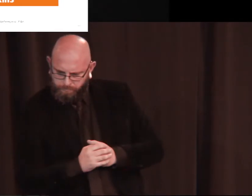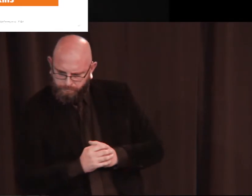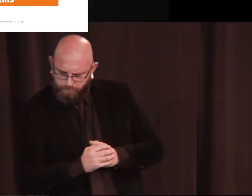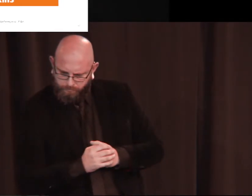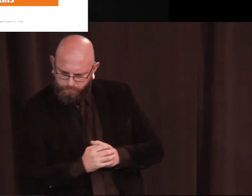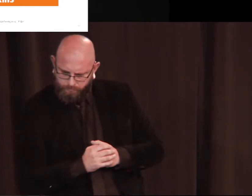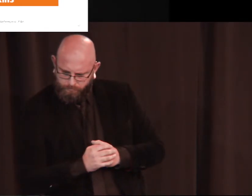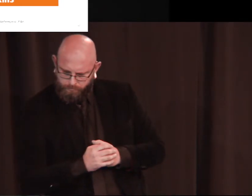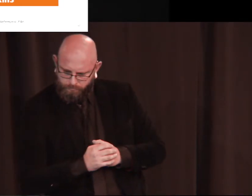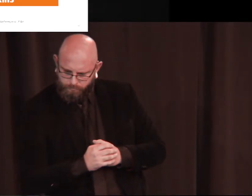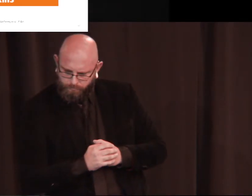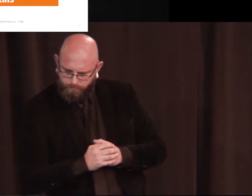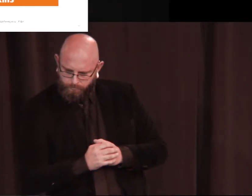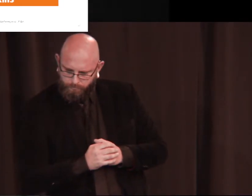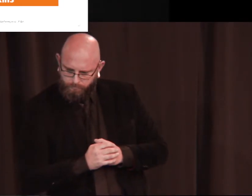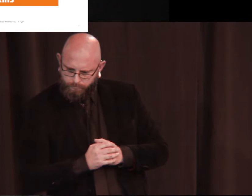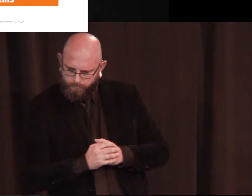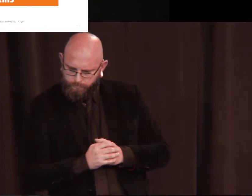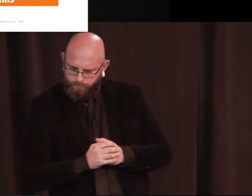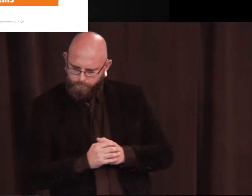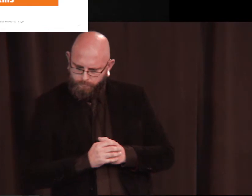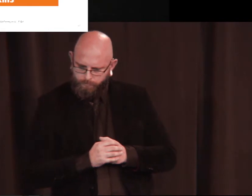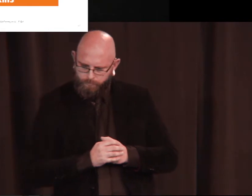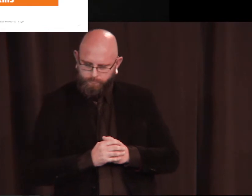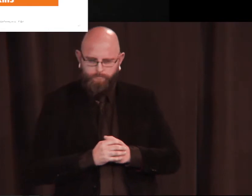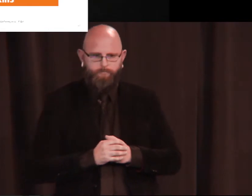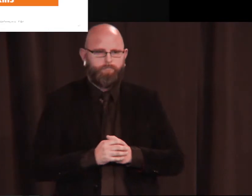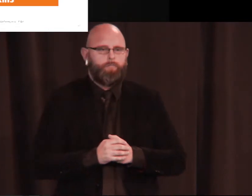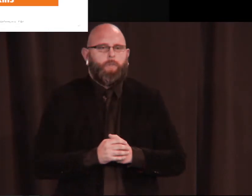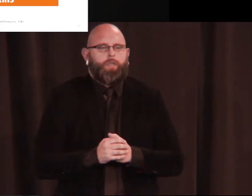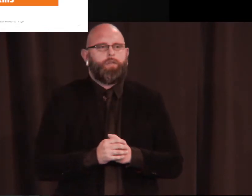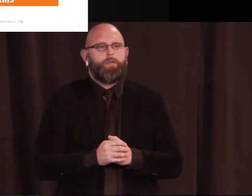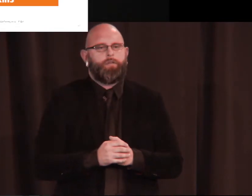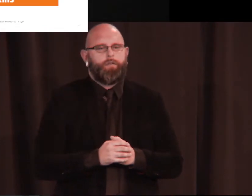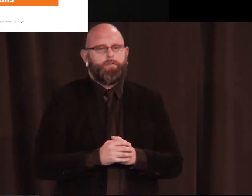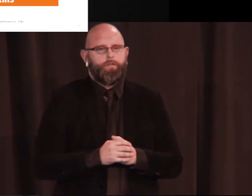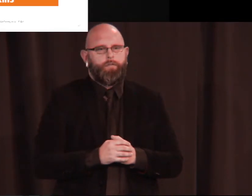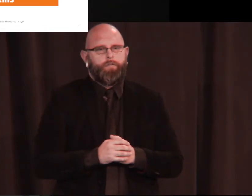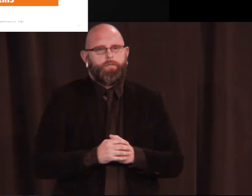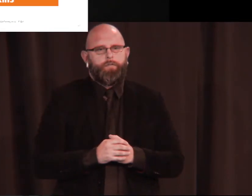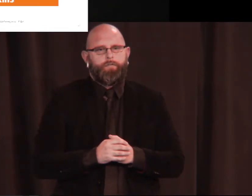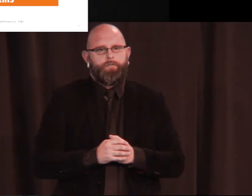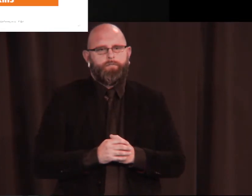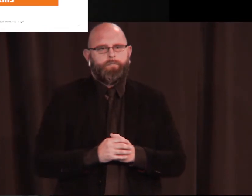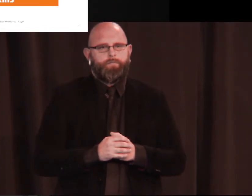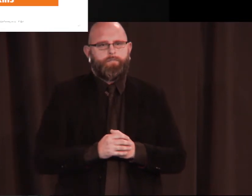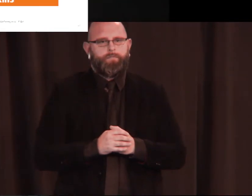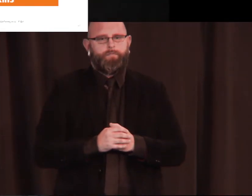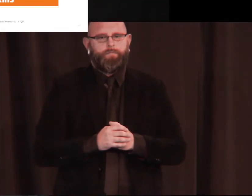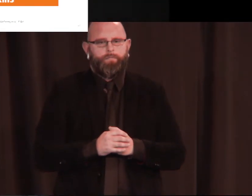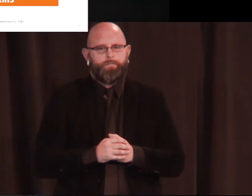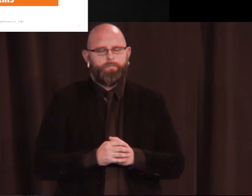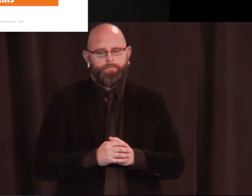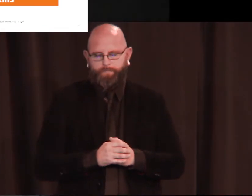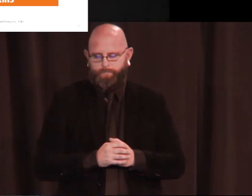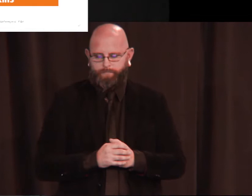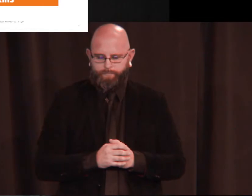Don't know what that was. Okay.